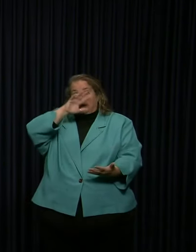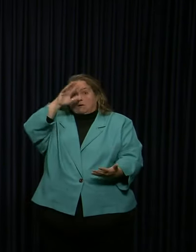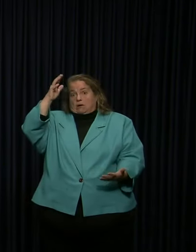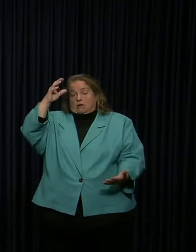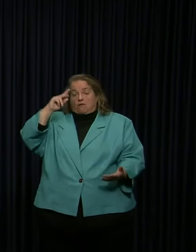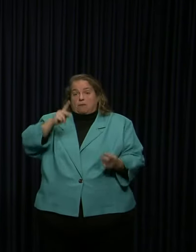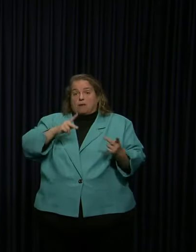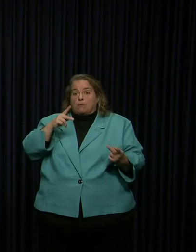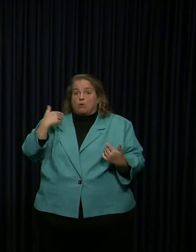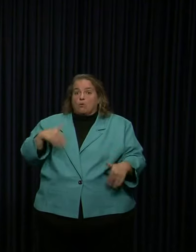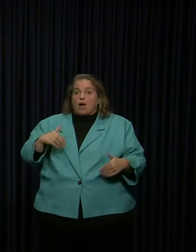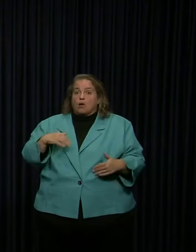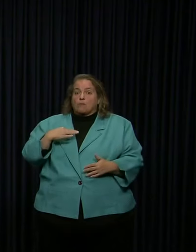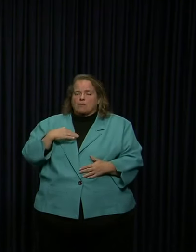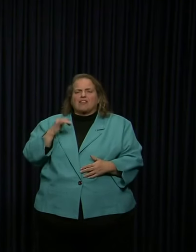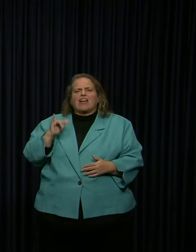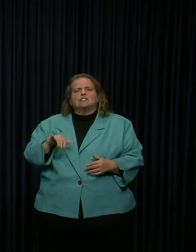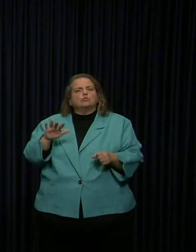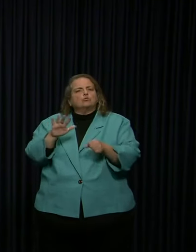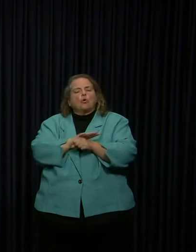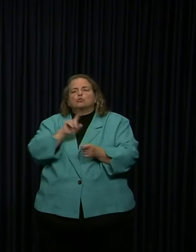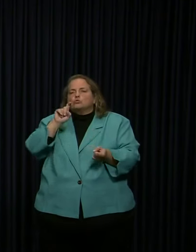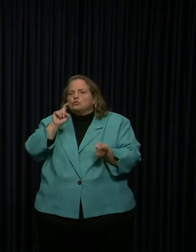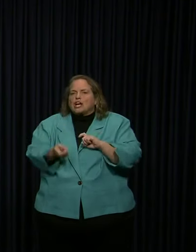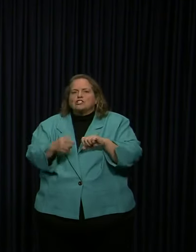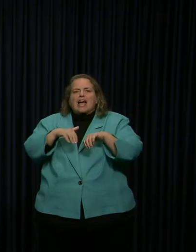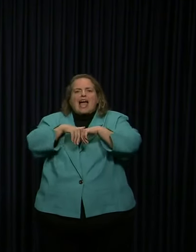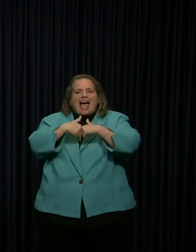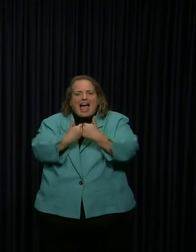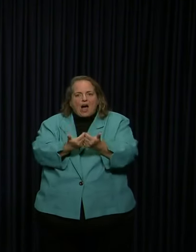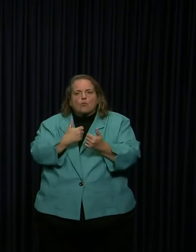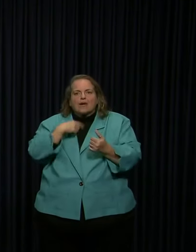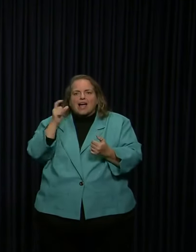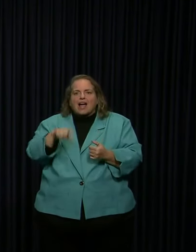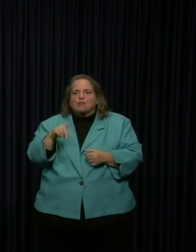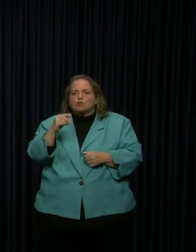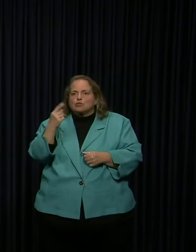THE MAIL. BUT WE'LL GET ANOTHER UPDATE ON THIS. IT'S AN IMPORTANT ISSUE HERE,